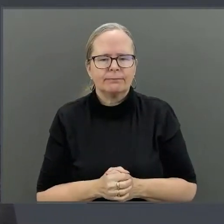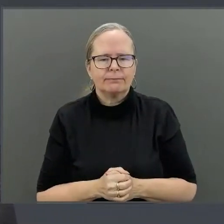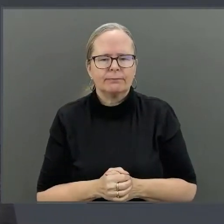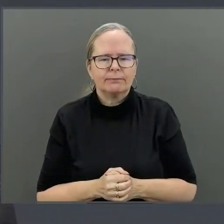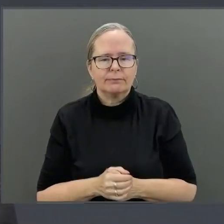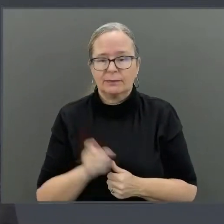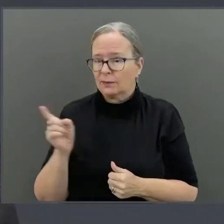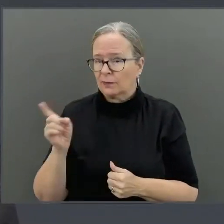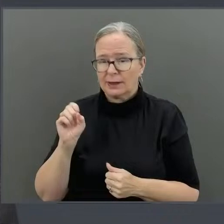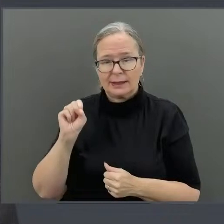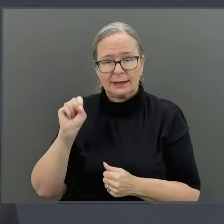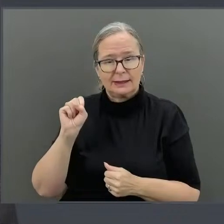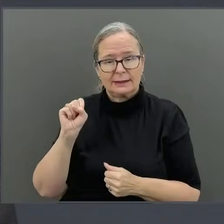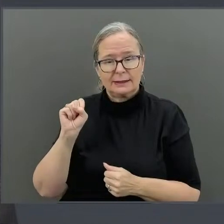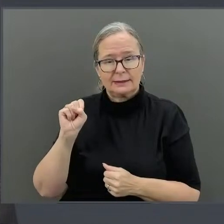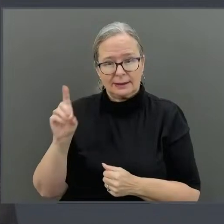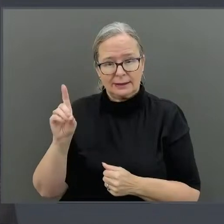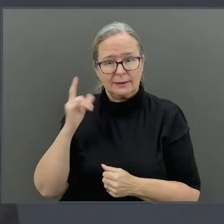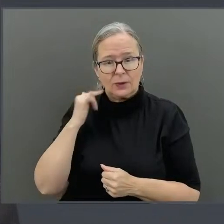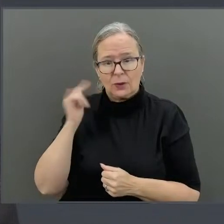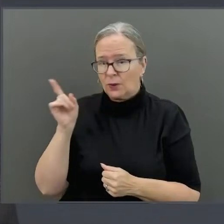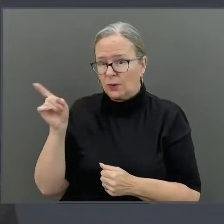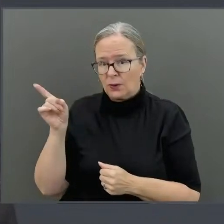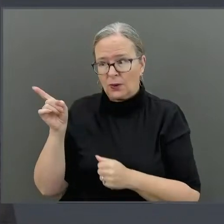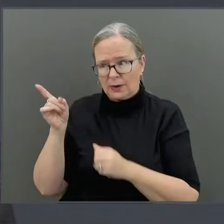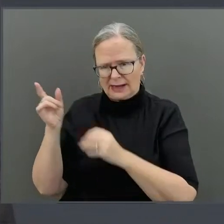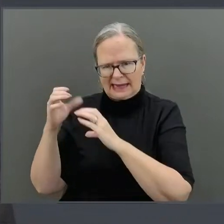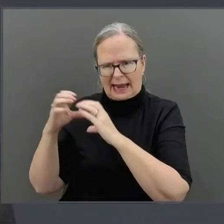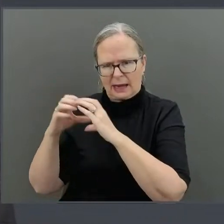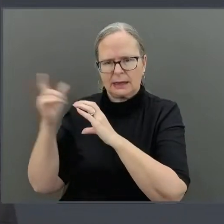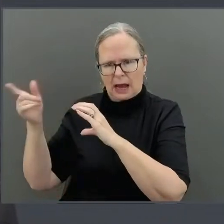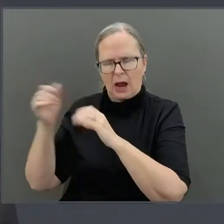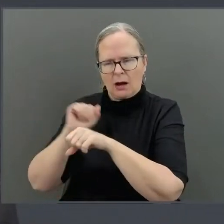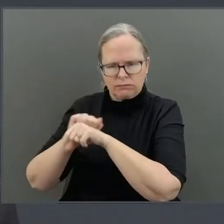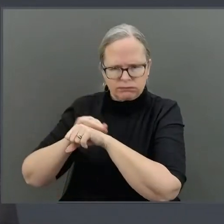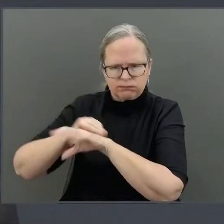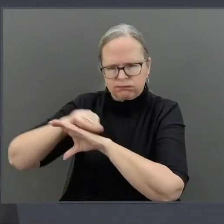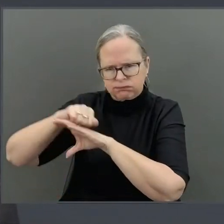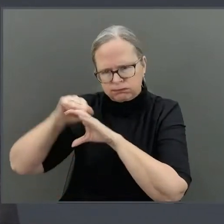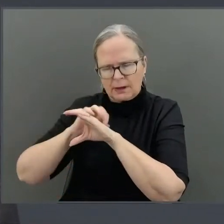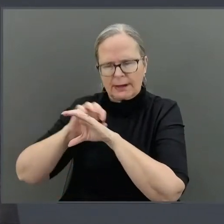already in Calgary have been coated and are ready to be delivered to the site when we need them